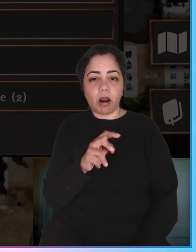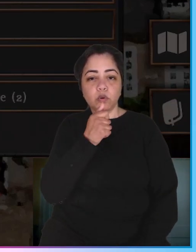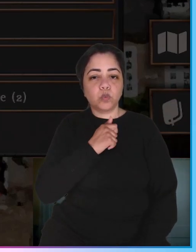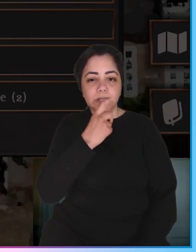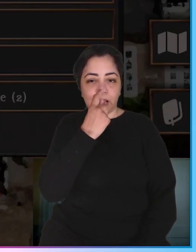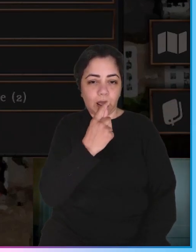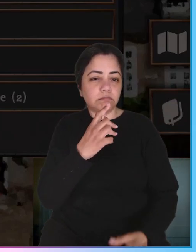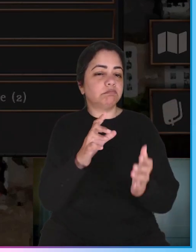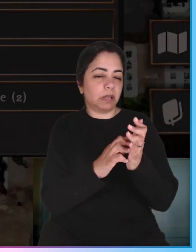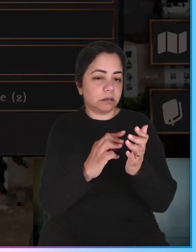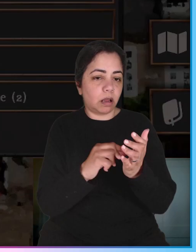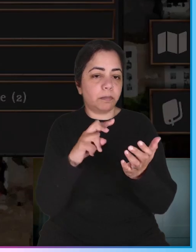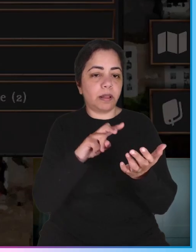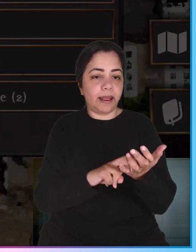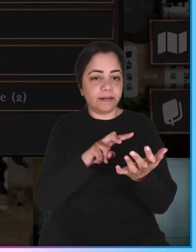to get the sound experience YOU want.